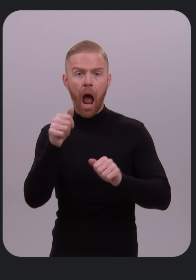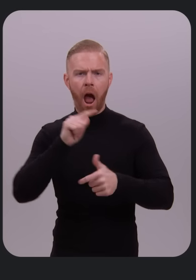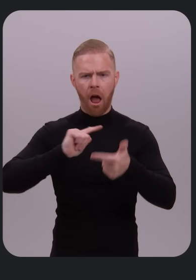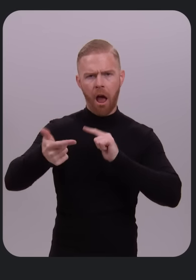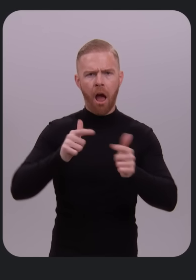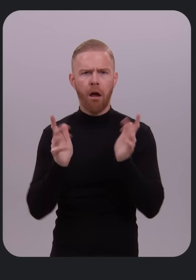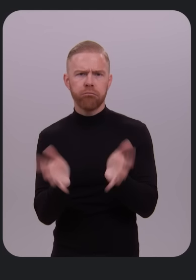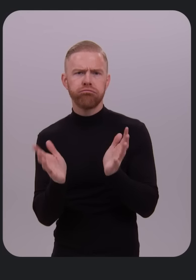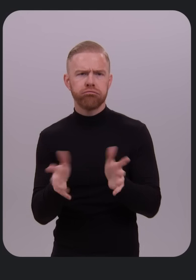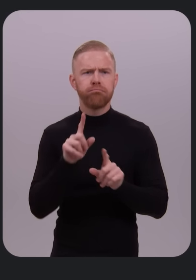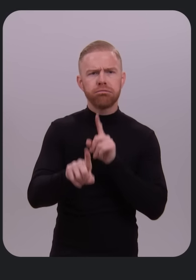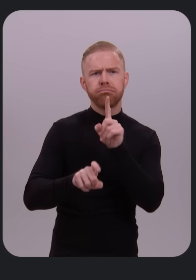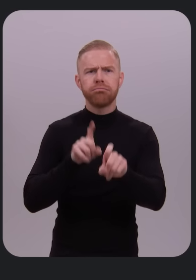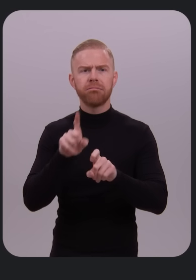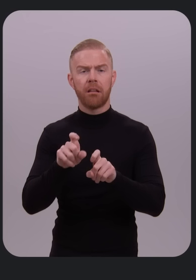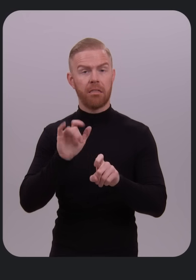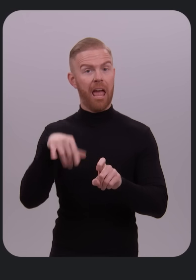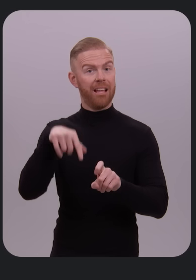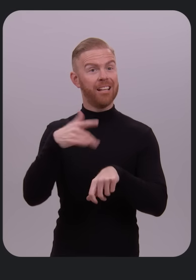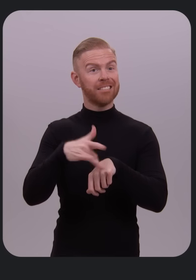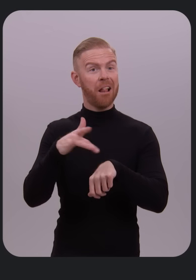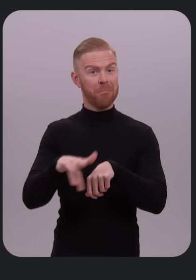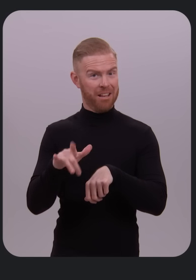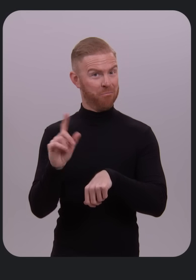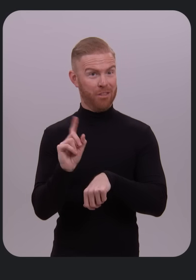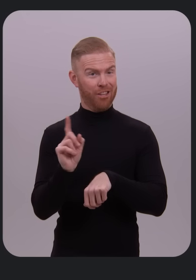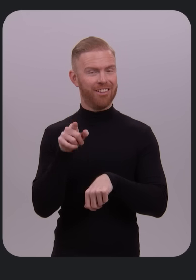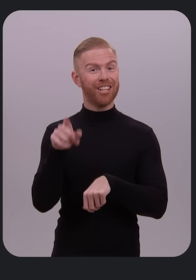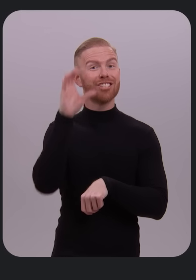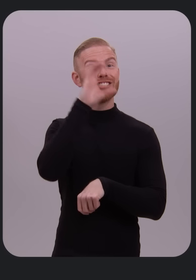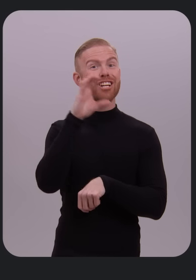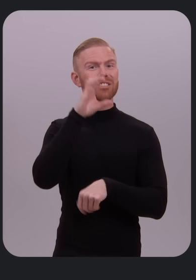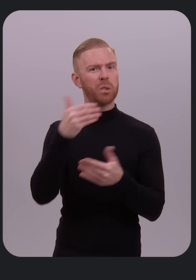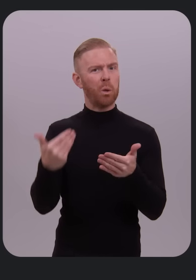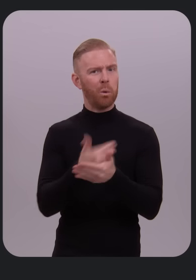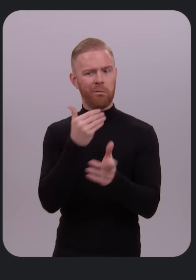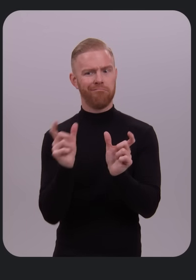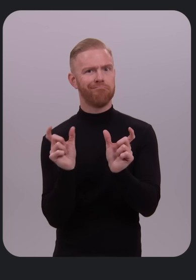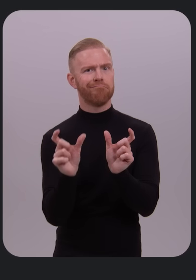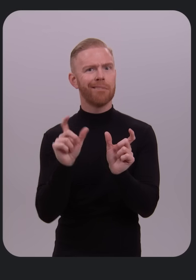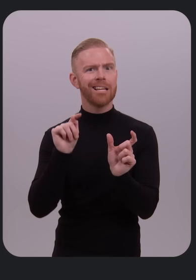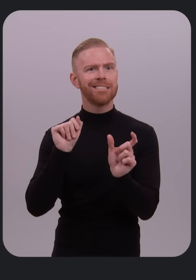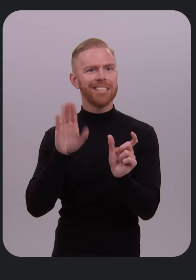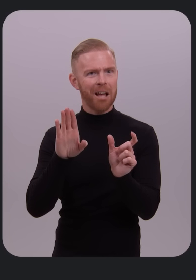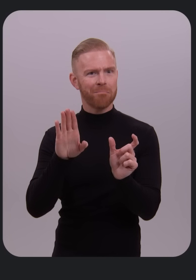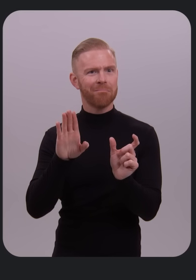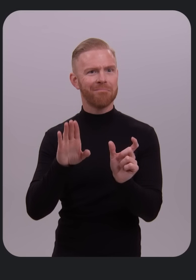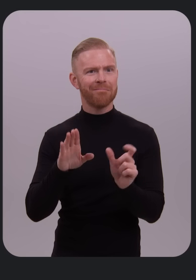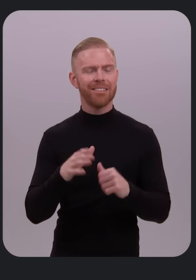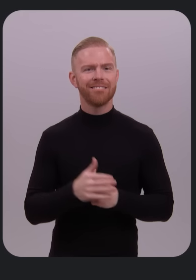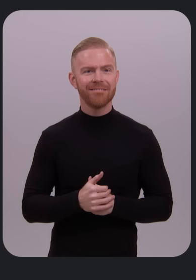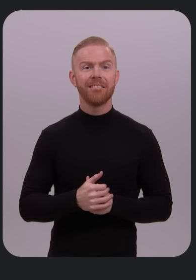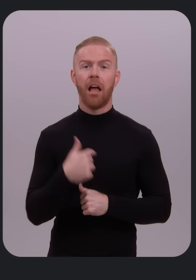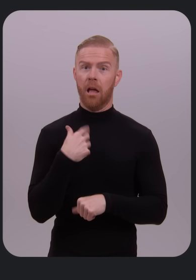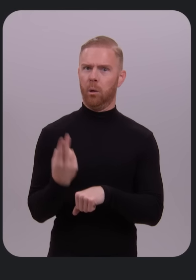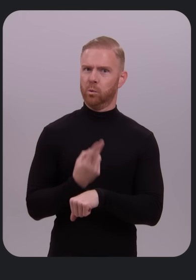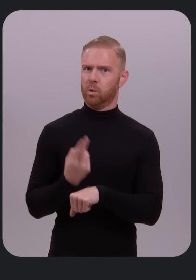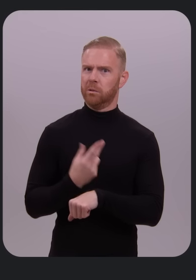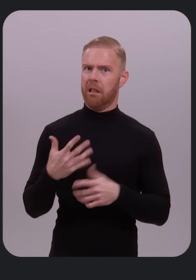All of this is available today as a new tab, right in Search. I've been using it a lot, and it's completely changed